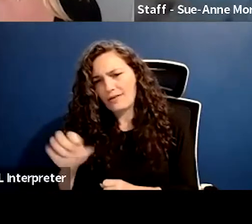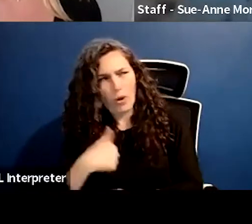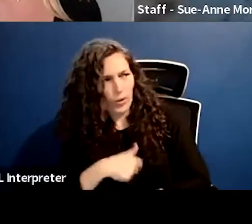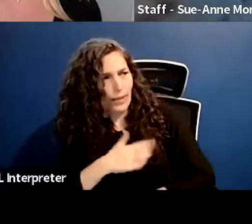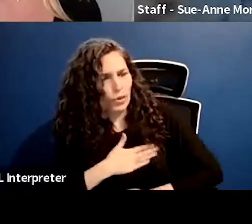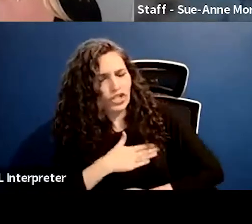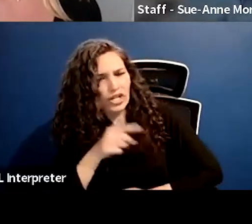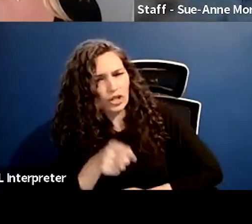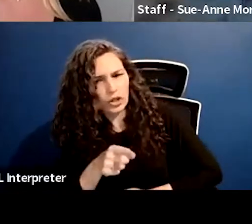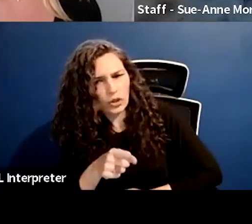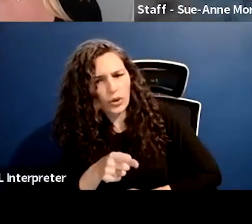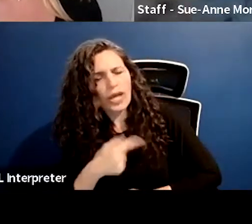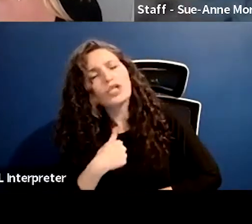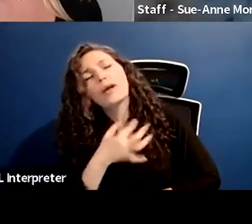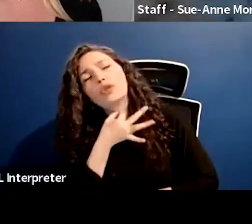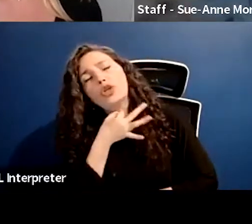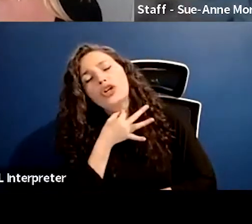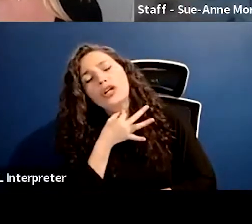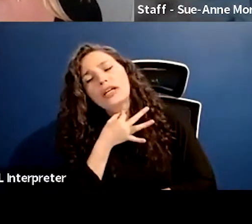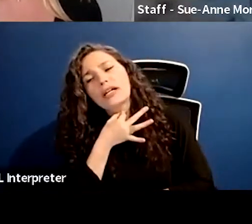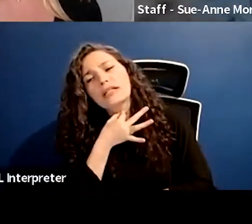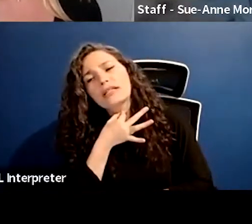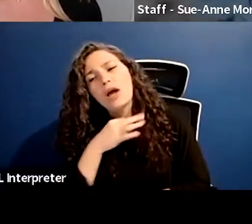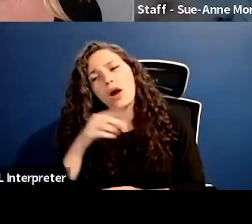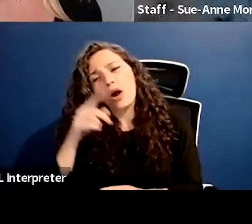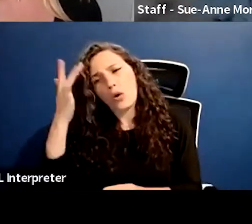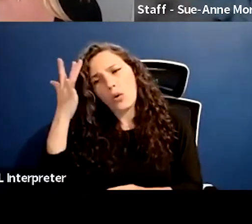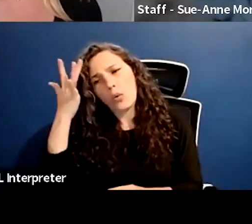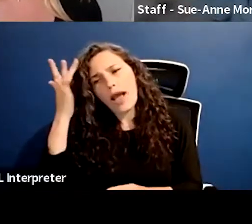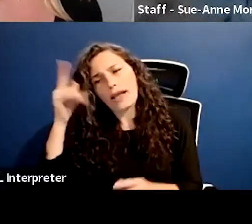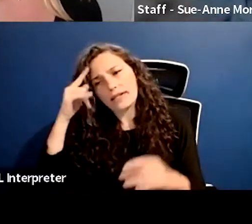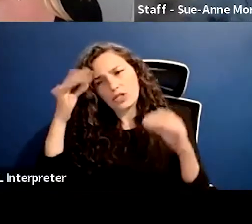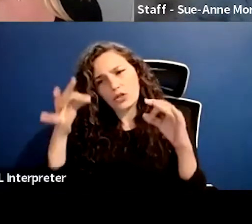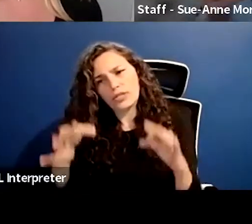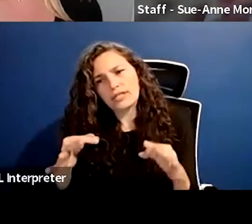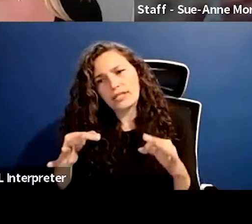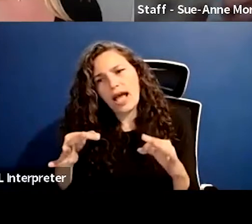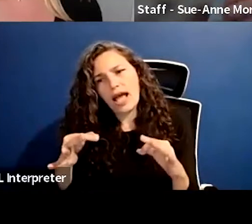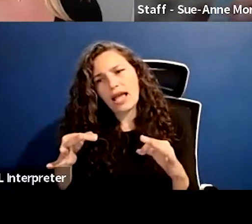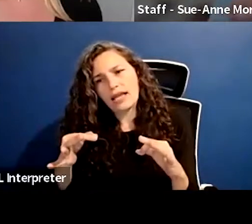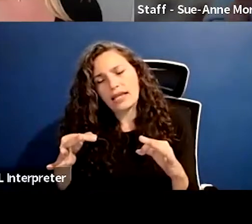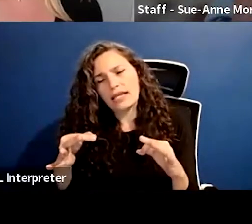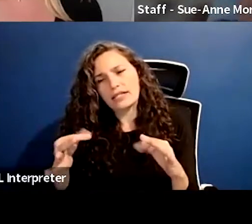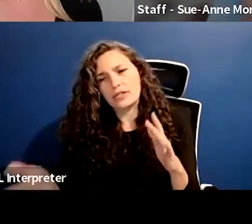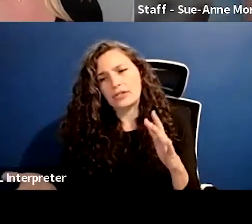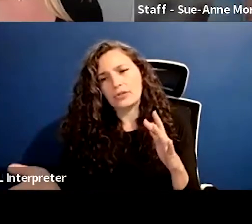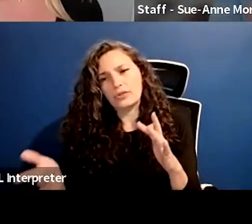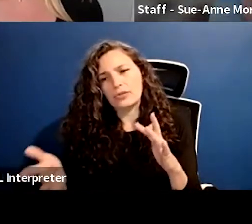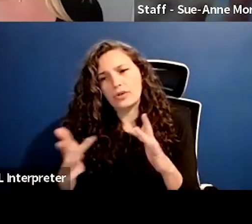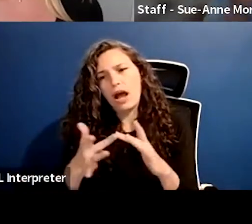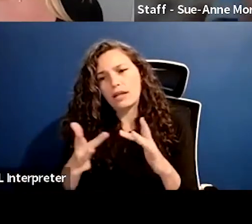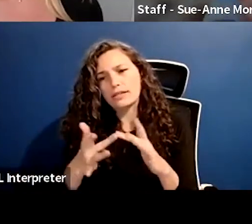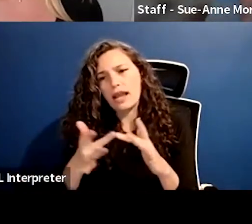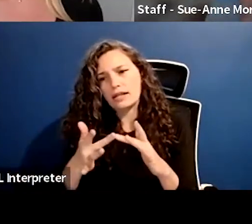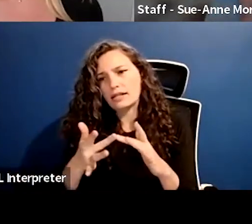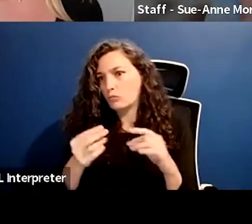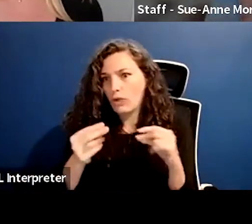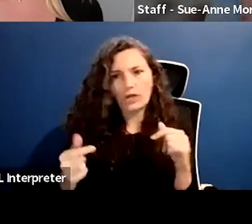"The Podcast" podcast. You got in touch right after, essentially. Why did you, what was it that drove you to wanna cover your podcast right away